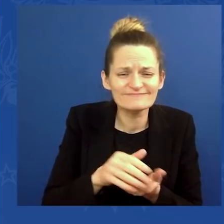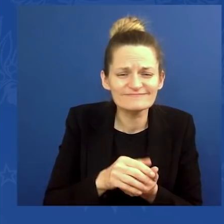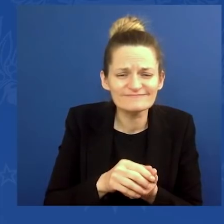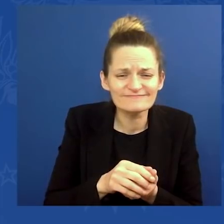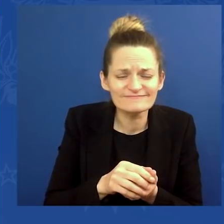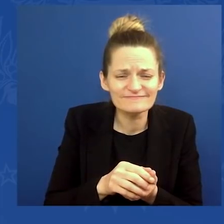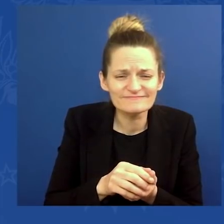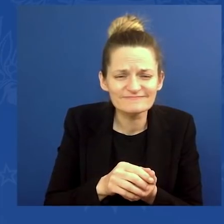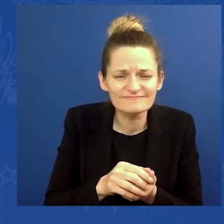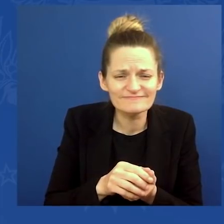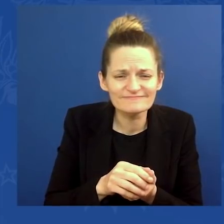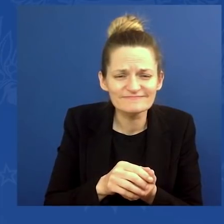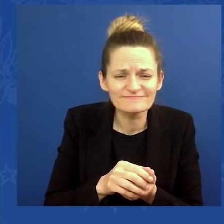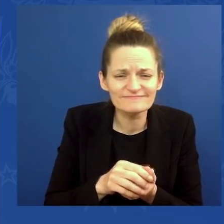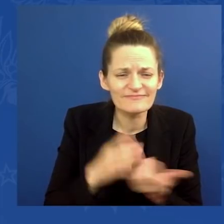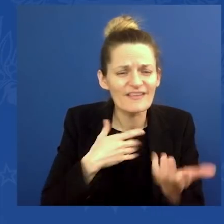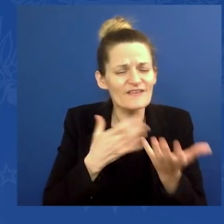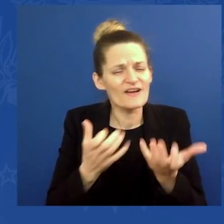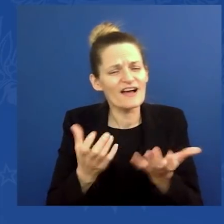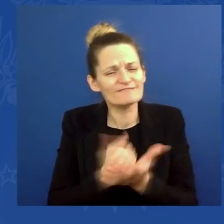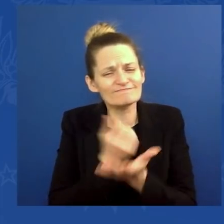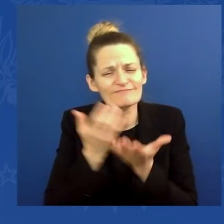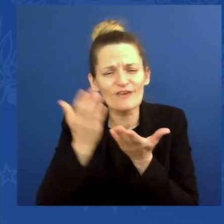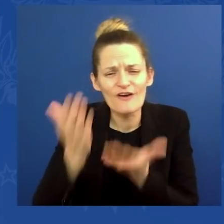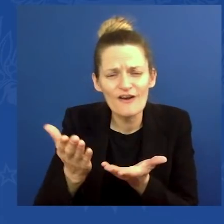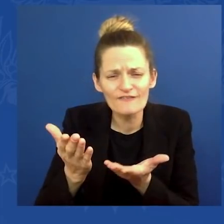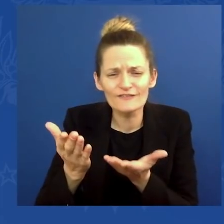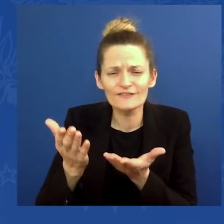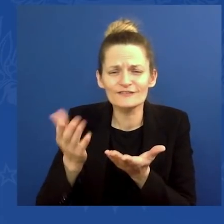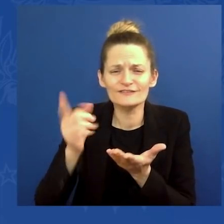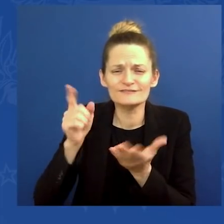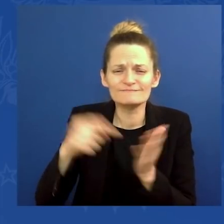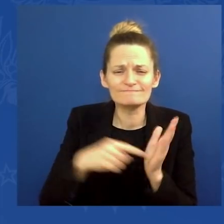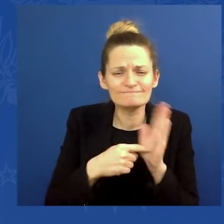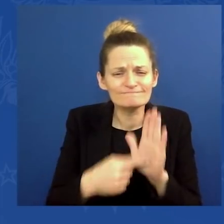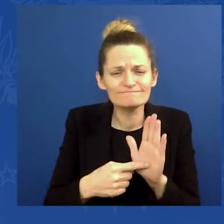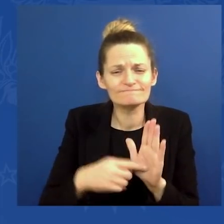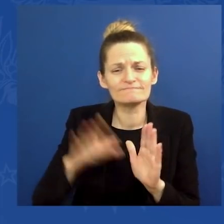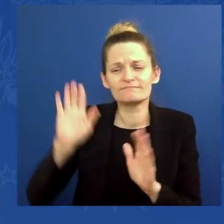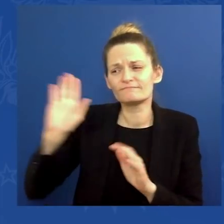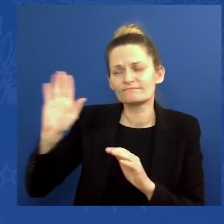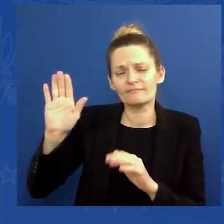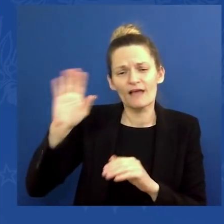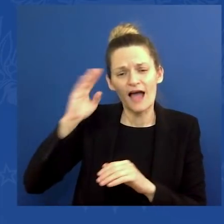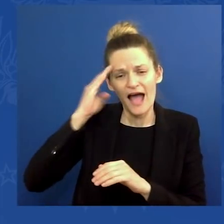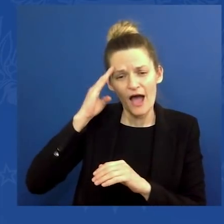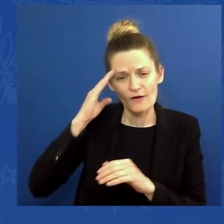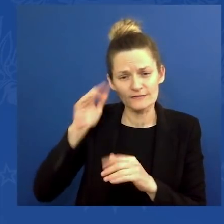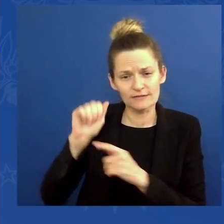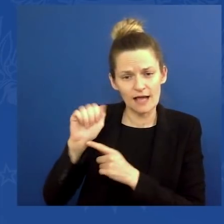and the distinguished ambassador accepted on his part and gave his rousing speech. Thank you, Mr. Ambassador.